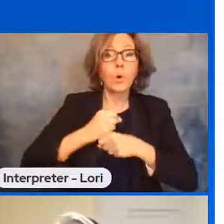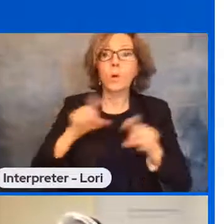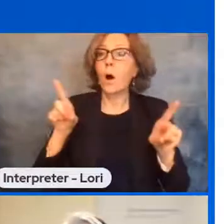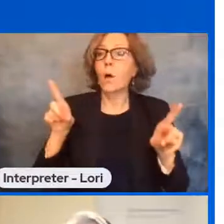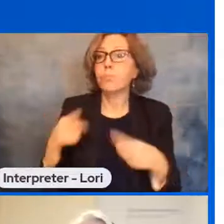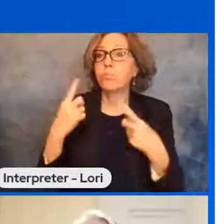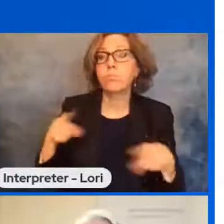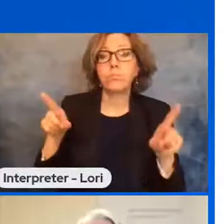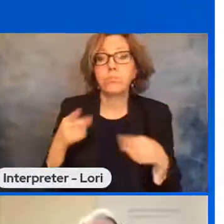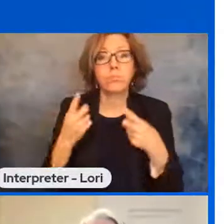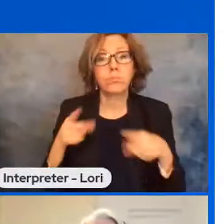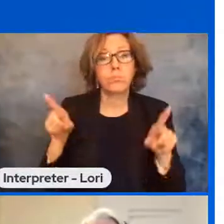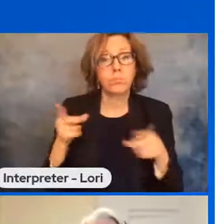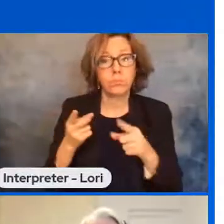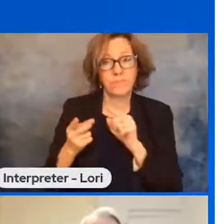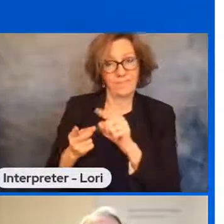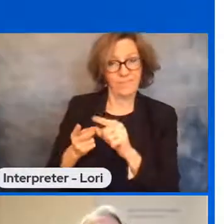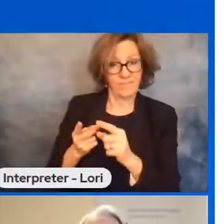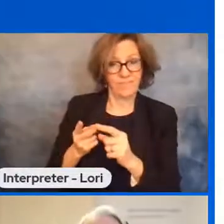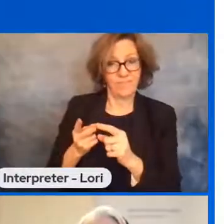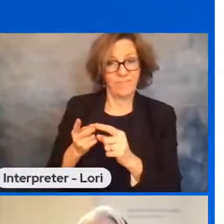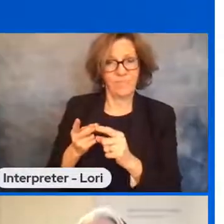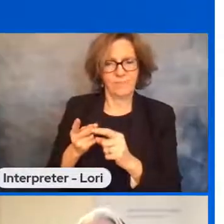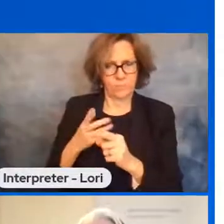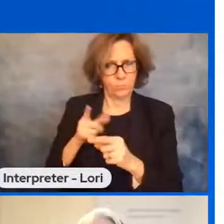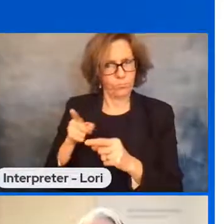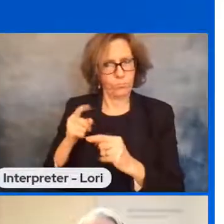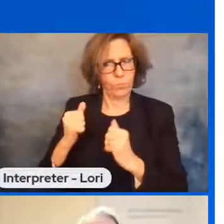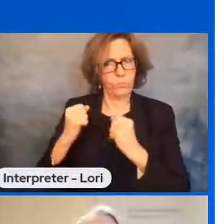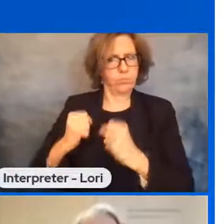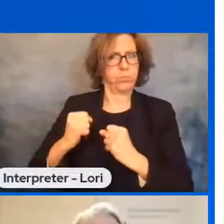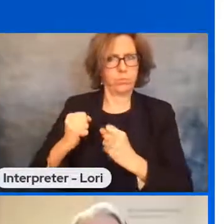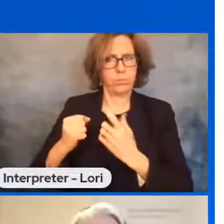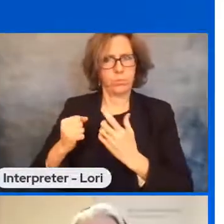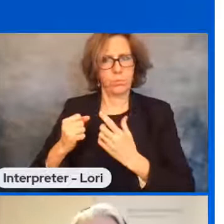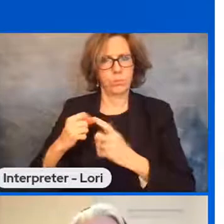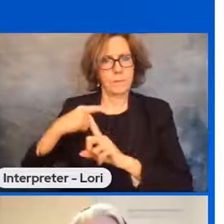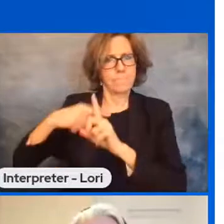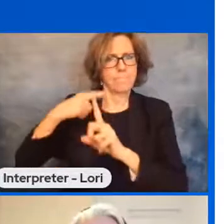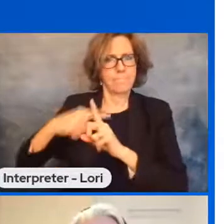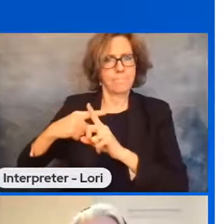You want to be an expert or you want to become an expert in the field of this